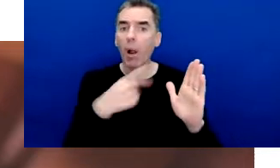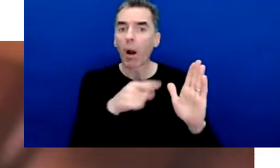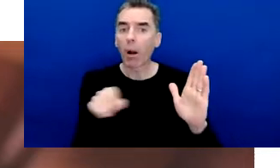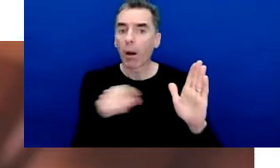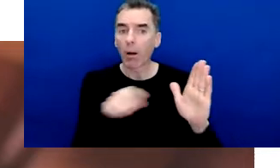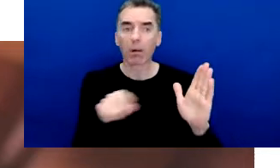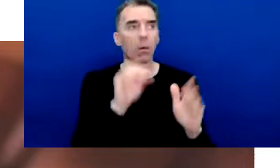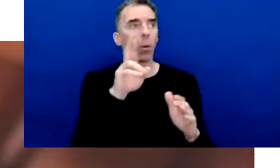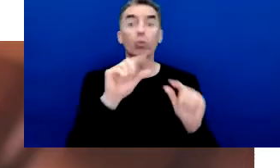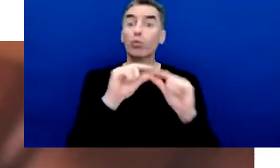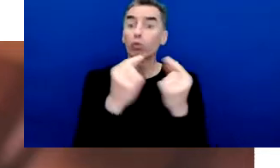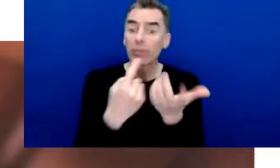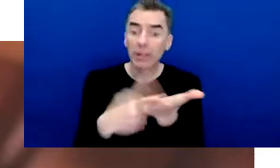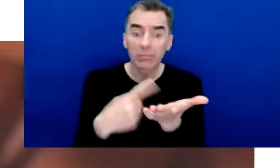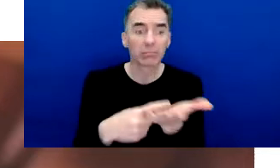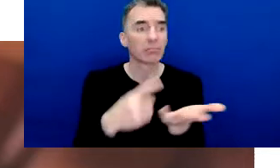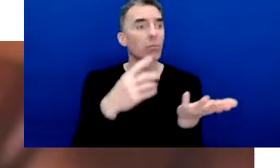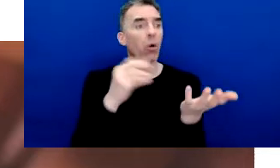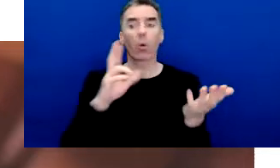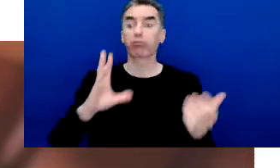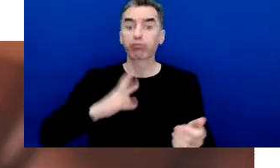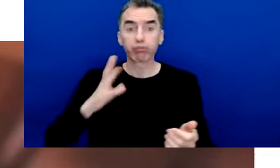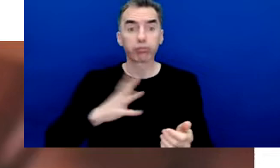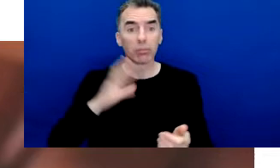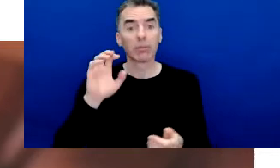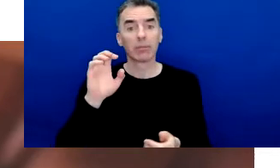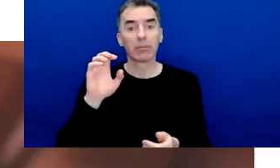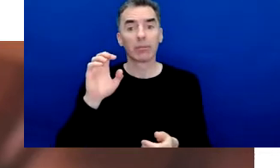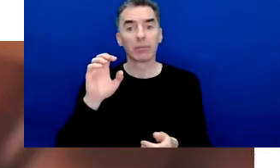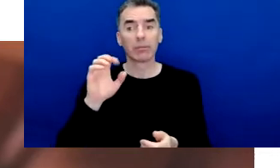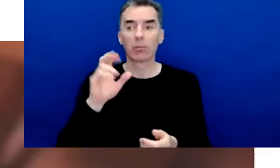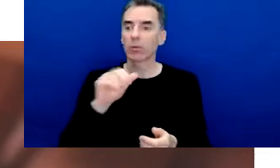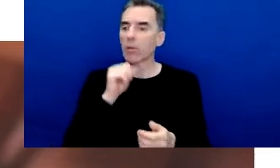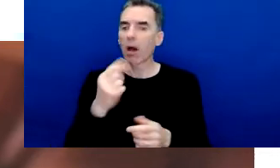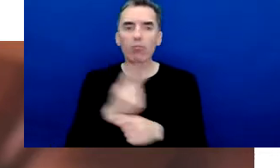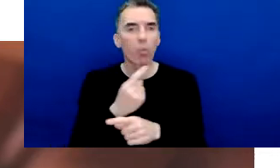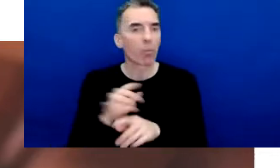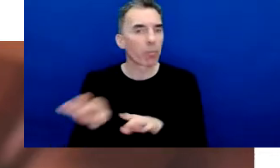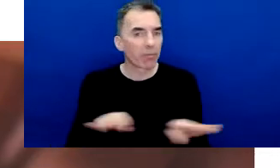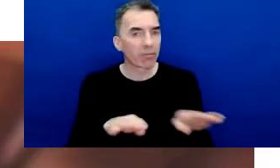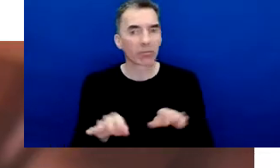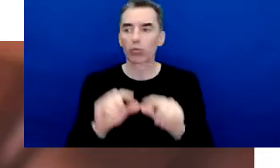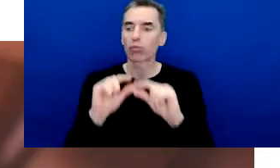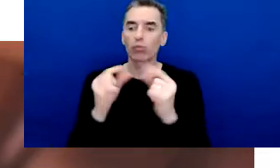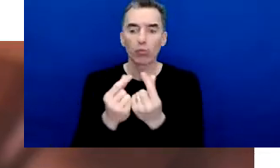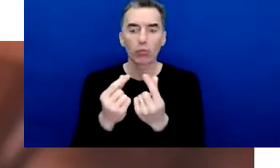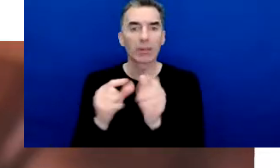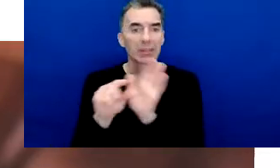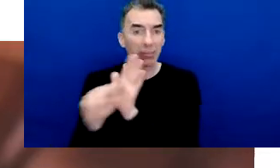What about Netiquette on the discussions or inappropriate behavior? Or when you have group assignments, those are not required policies,